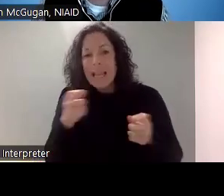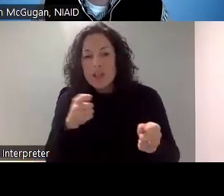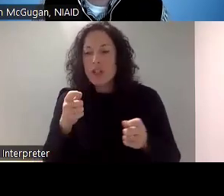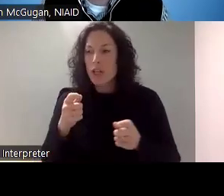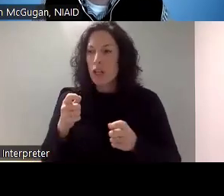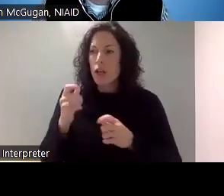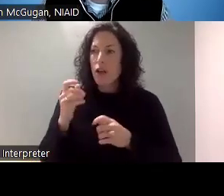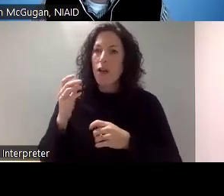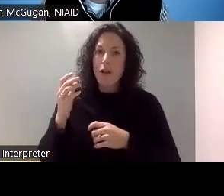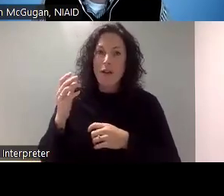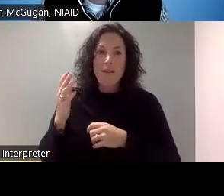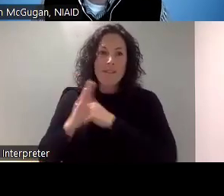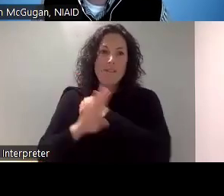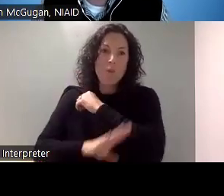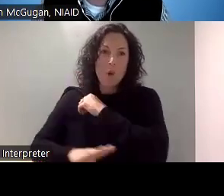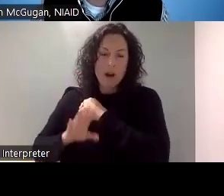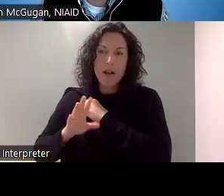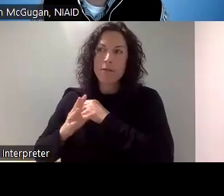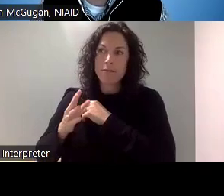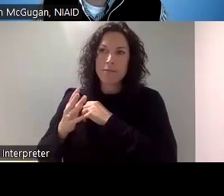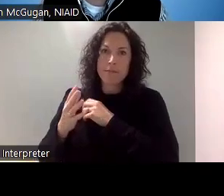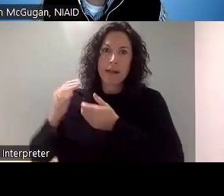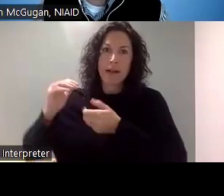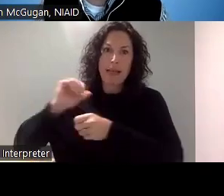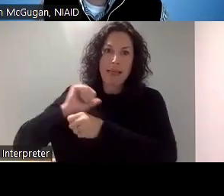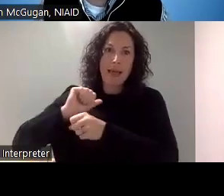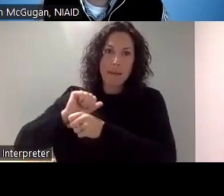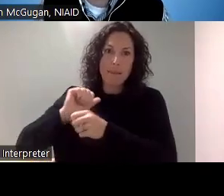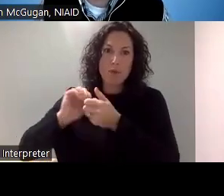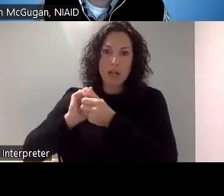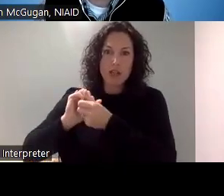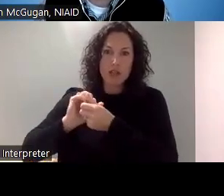and there are a few things to consider, and these have been mentioned earlier as well.